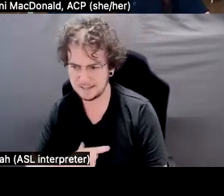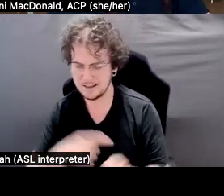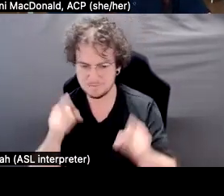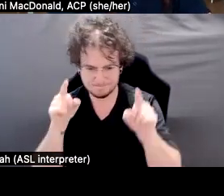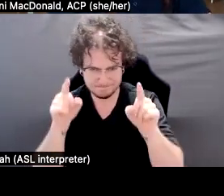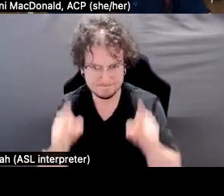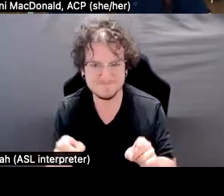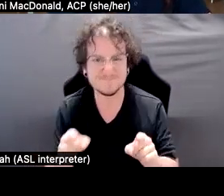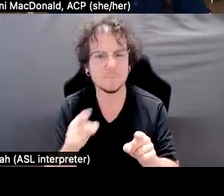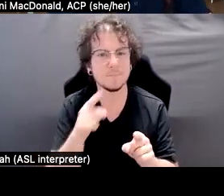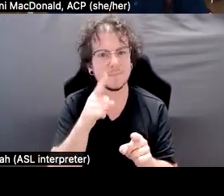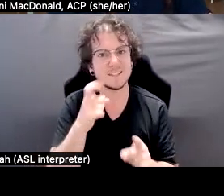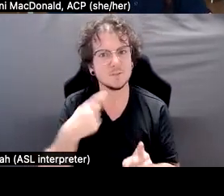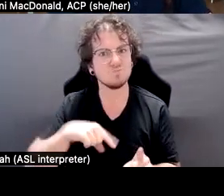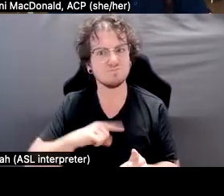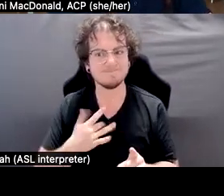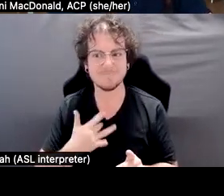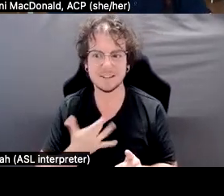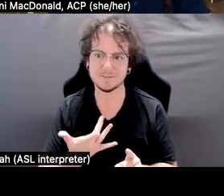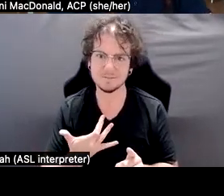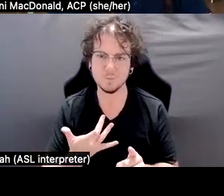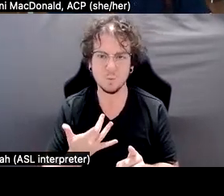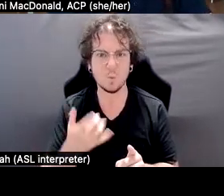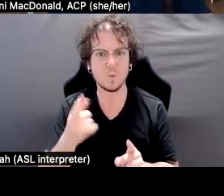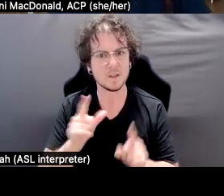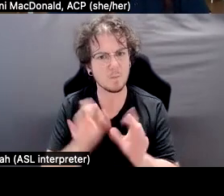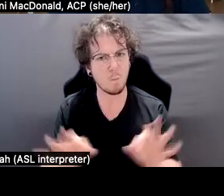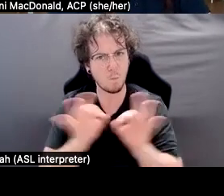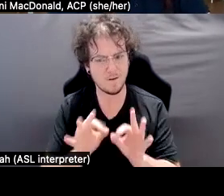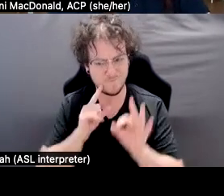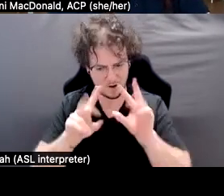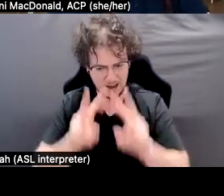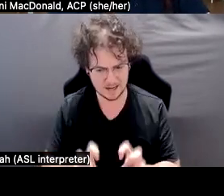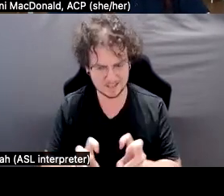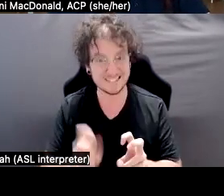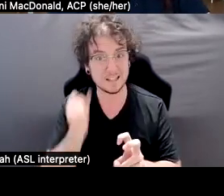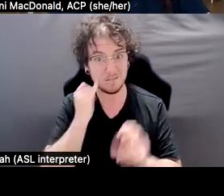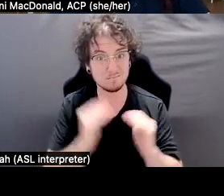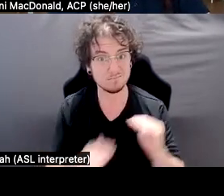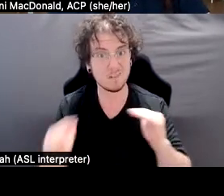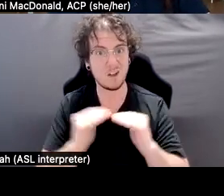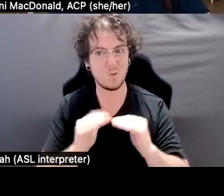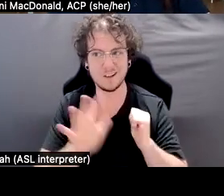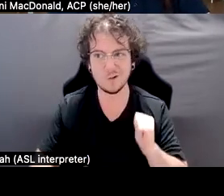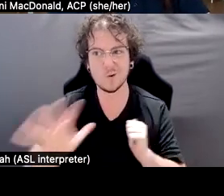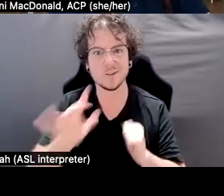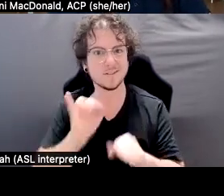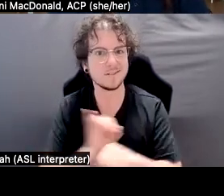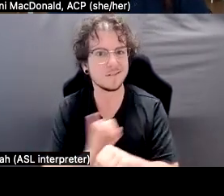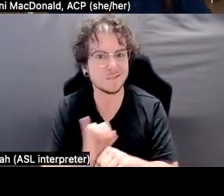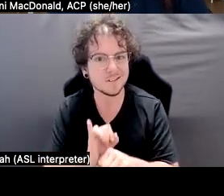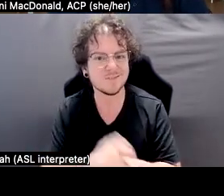it as really essential for analysing equity in the industry. However, adding these additional